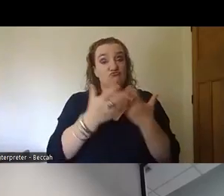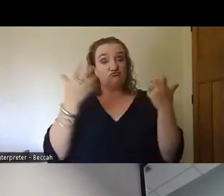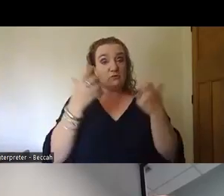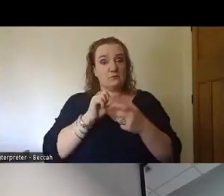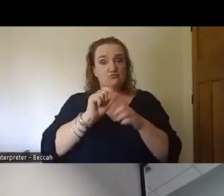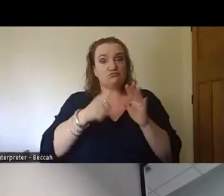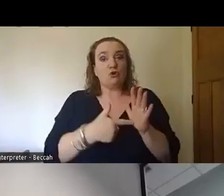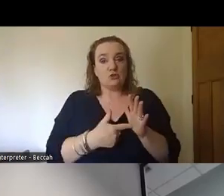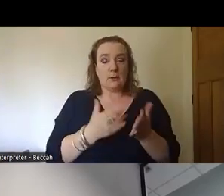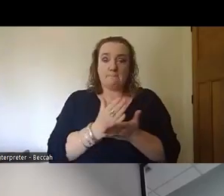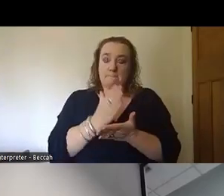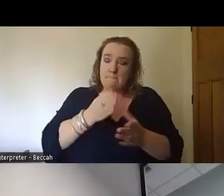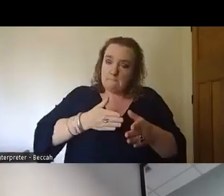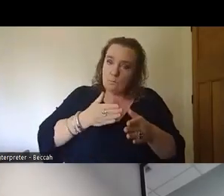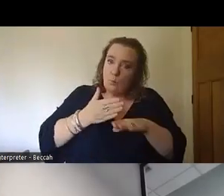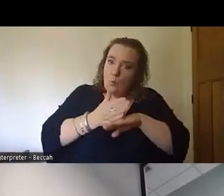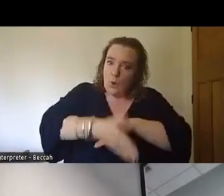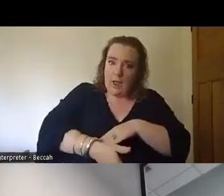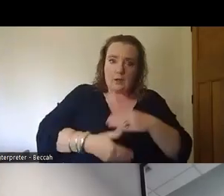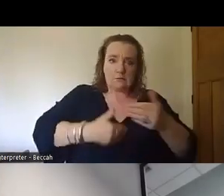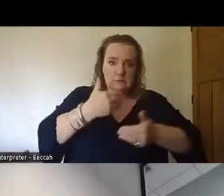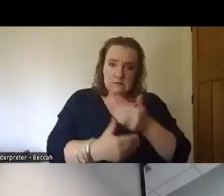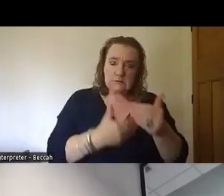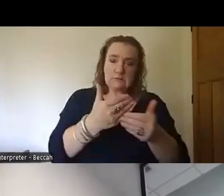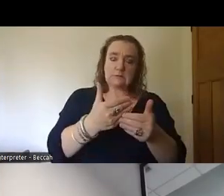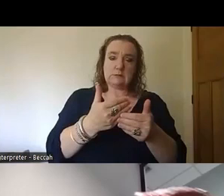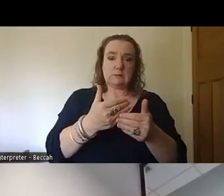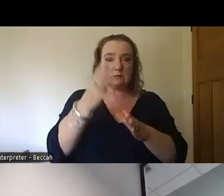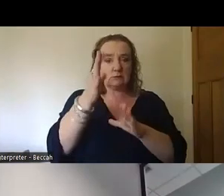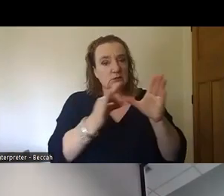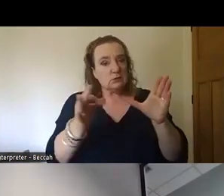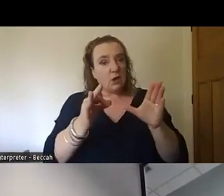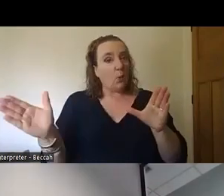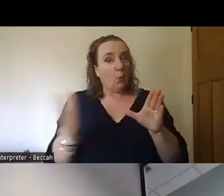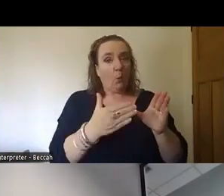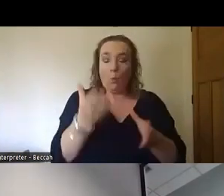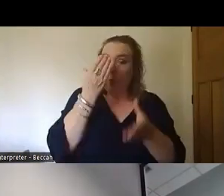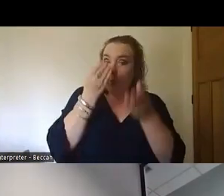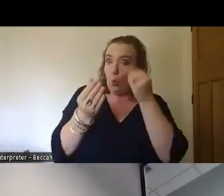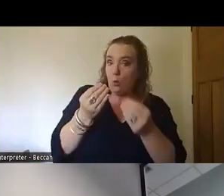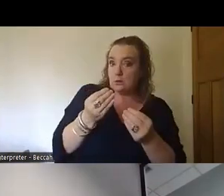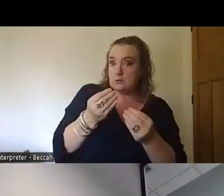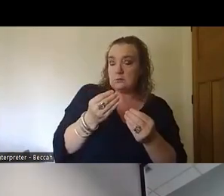to thread that focus of designing for all learners from the outside all the way through.